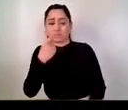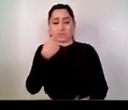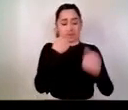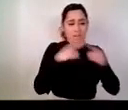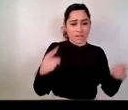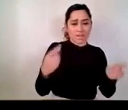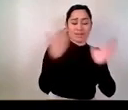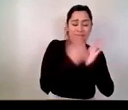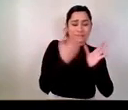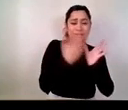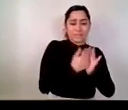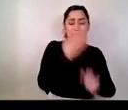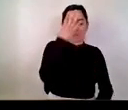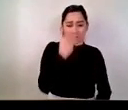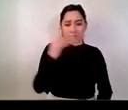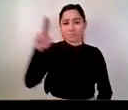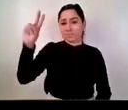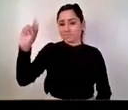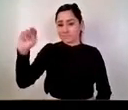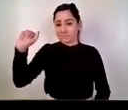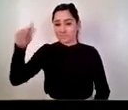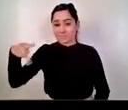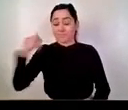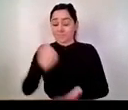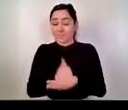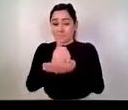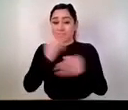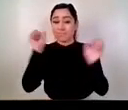Naps can boost your brainpower, but late afternoon naps can make it harder